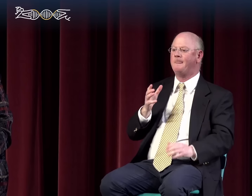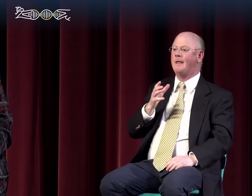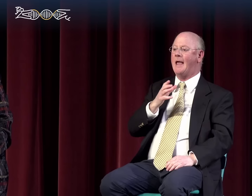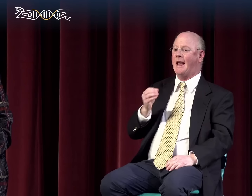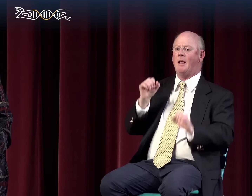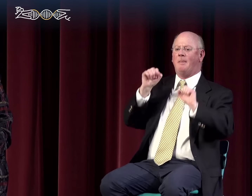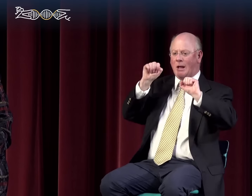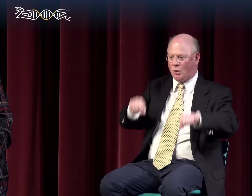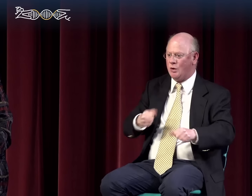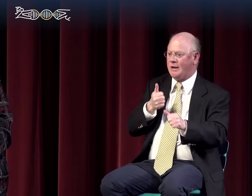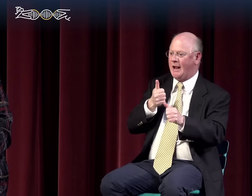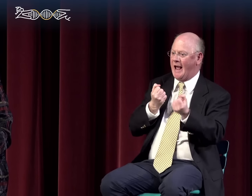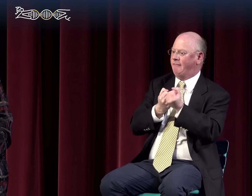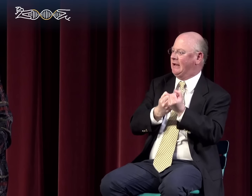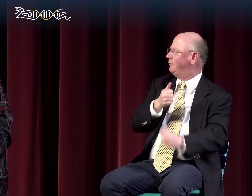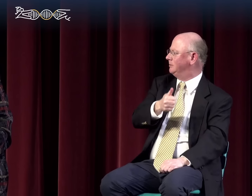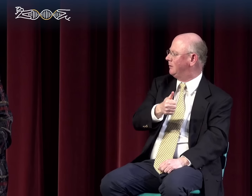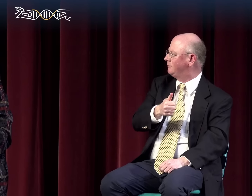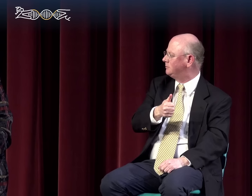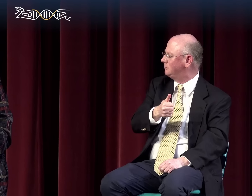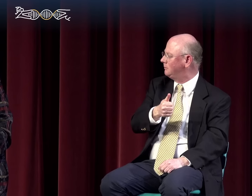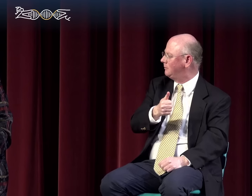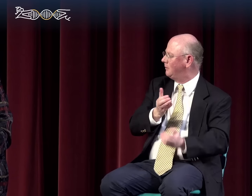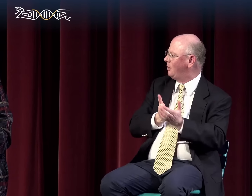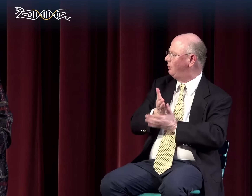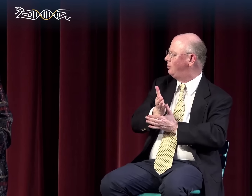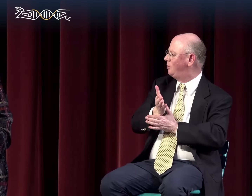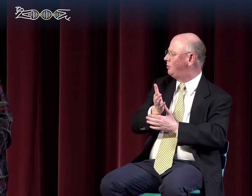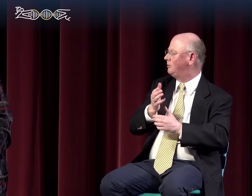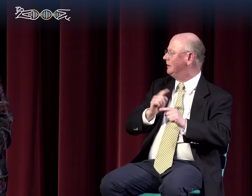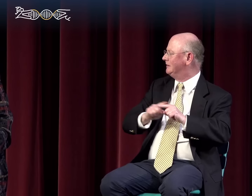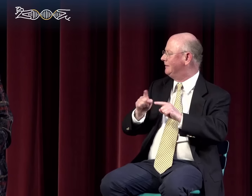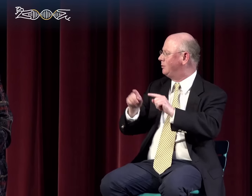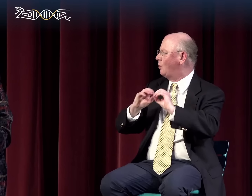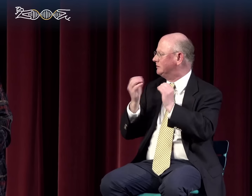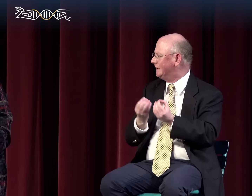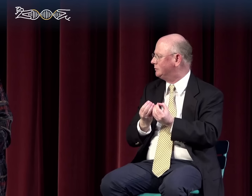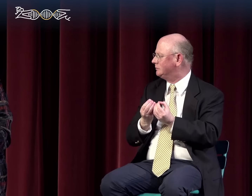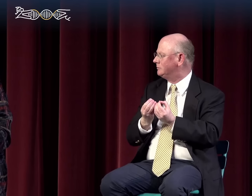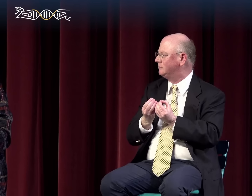They have long been able to advocate for themselves through national organizations,